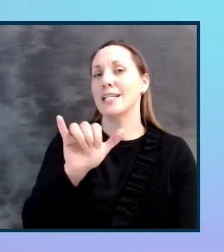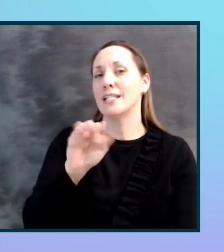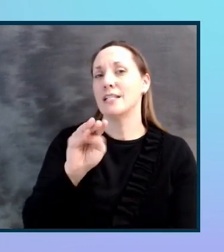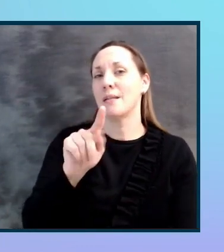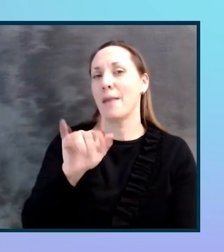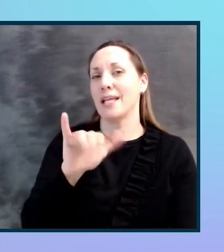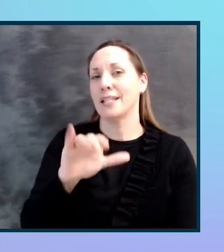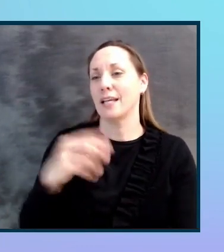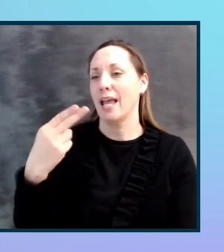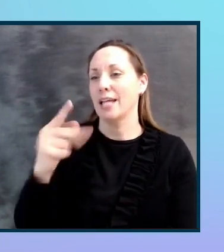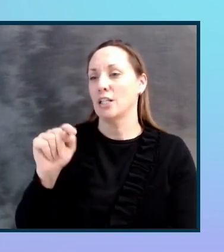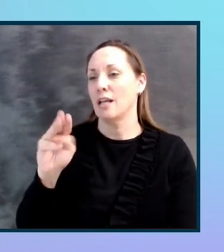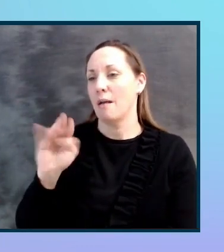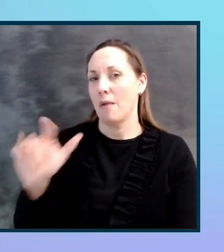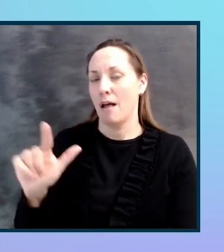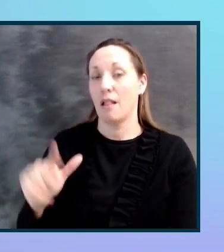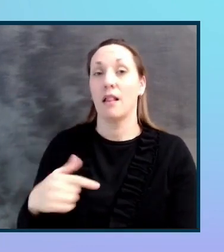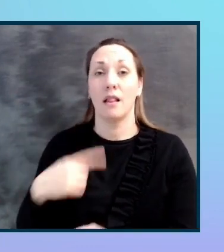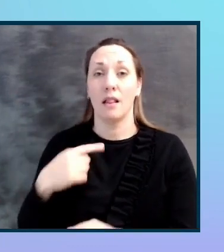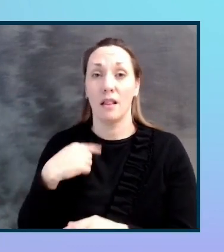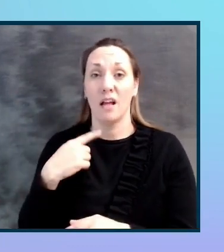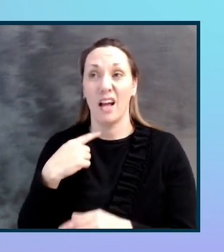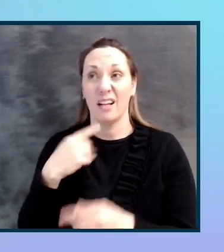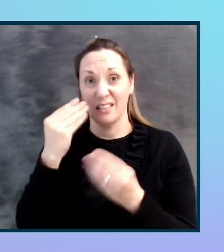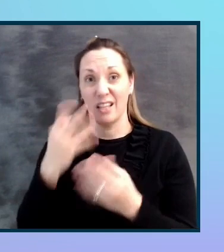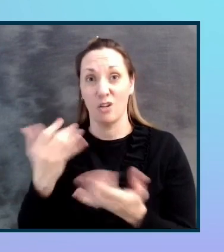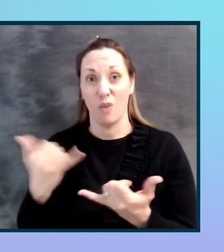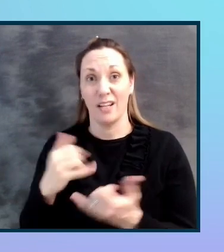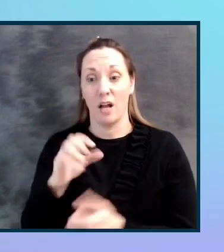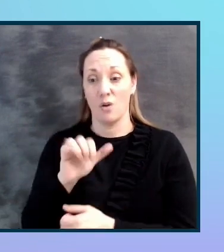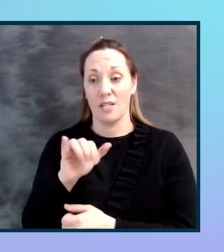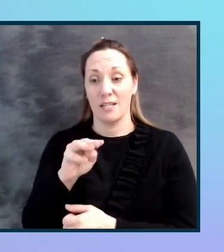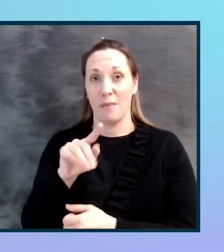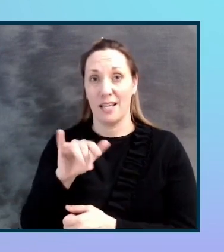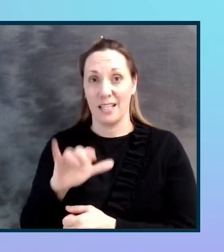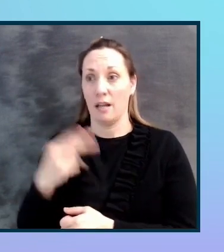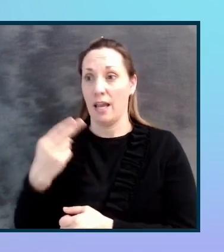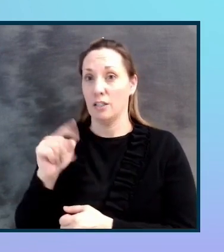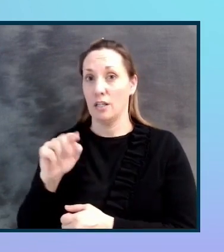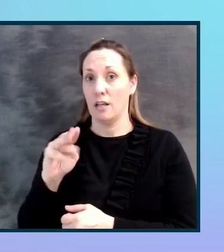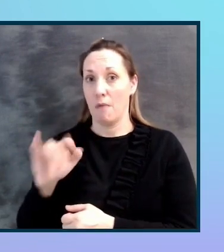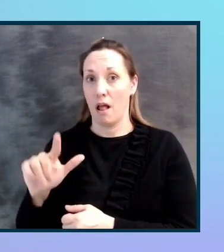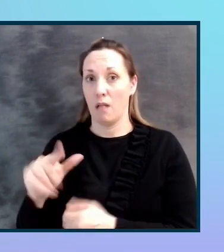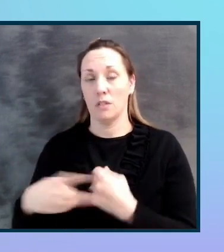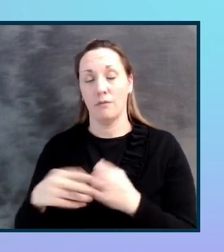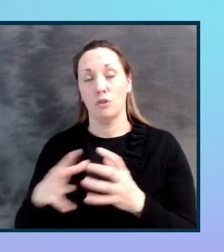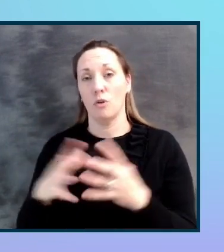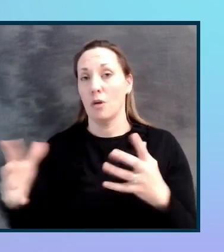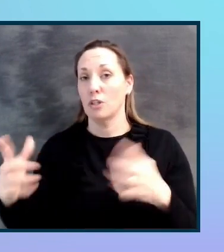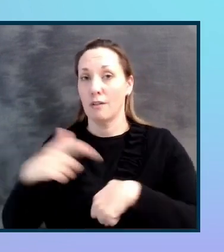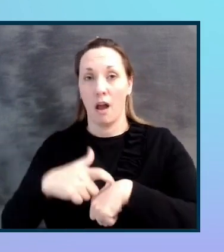I can tell you right now, semantic HTML will save you loads of time, it will.